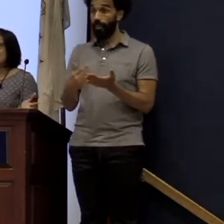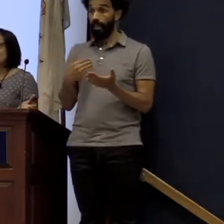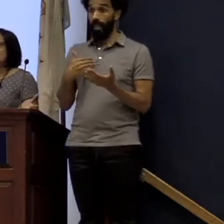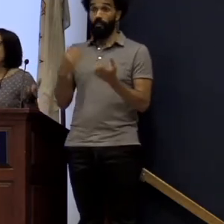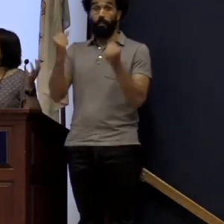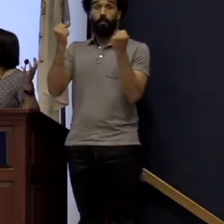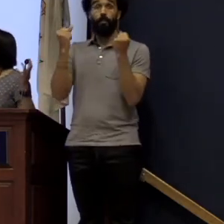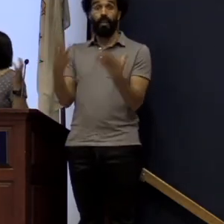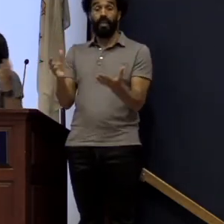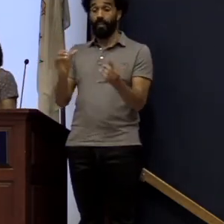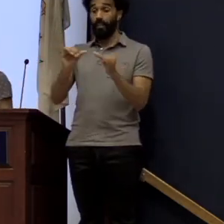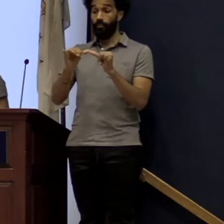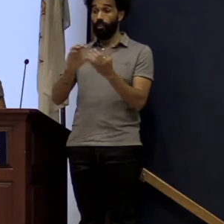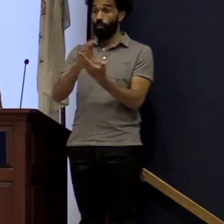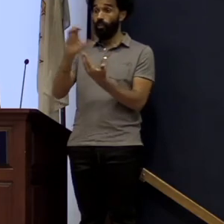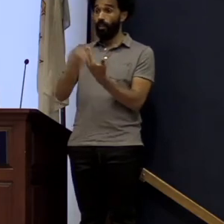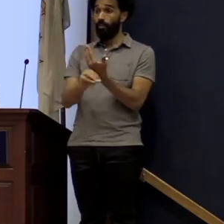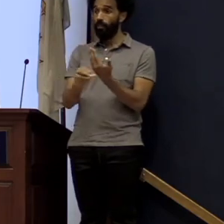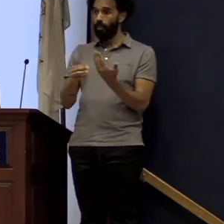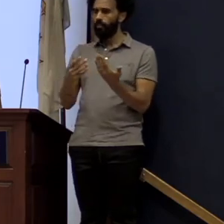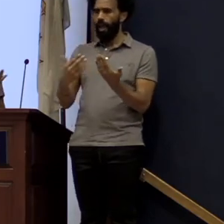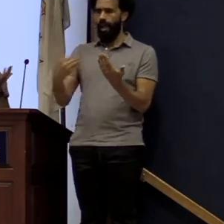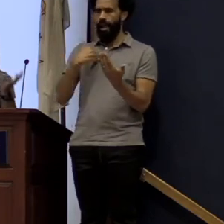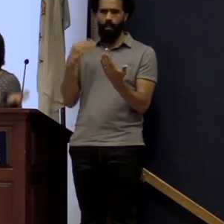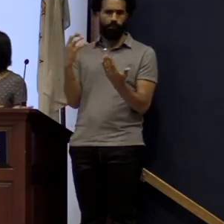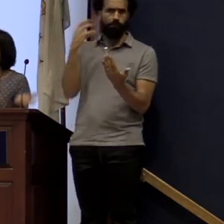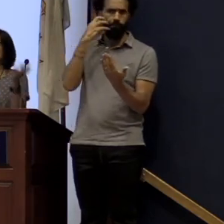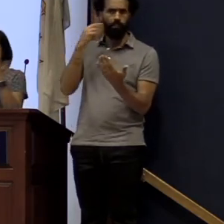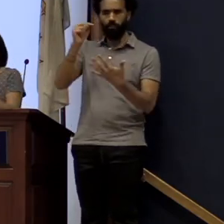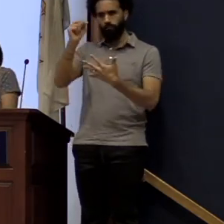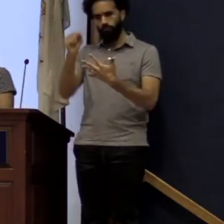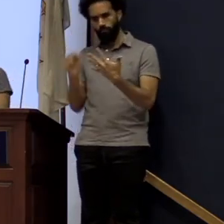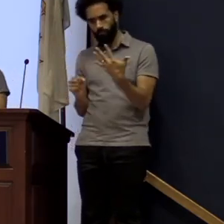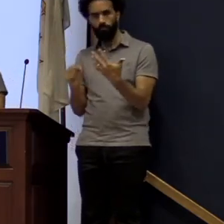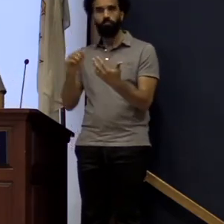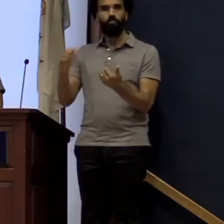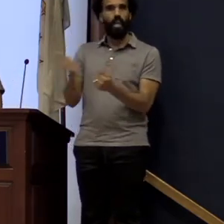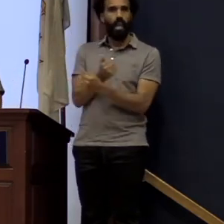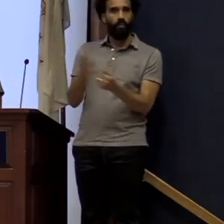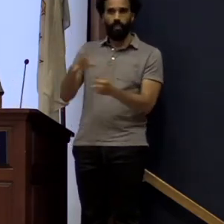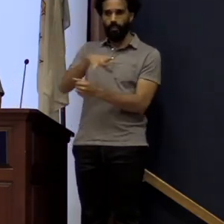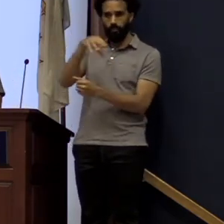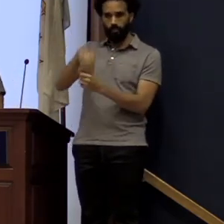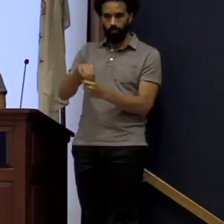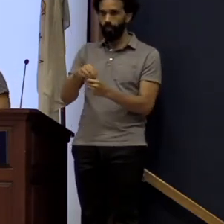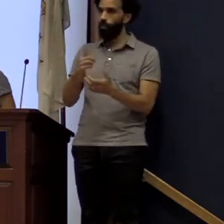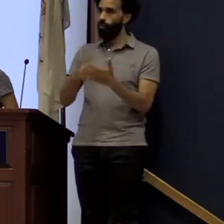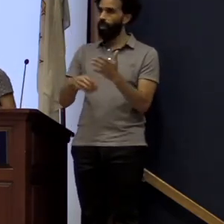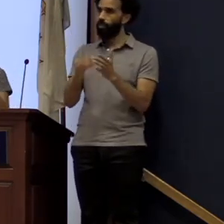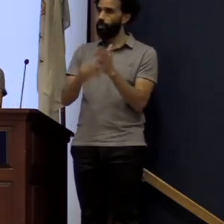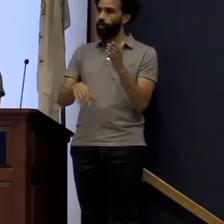That is very robust epistemically that teachers do use in a classroom but a lot of students do not identify with them